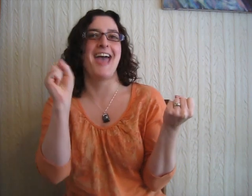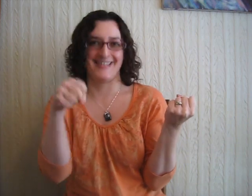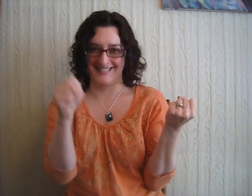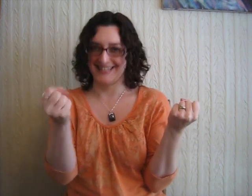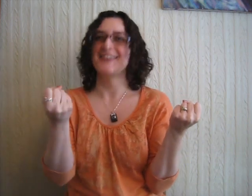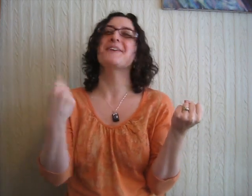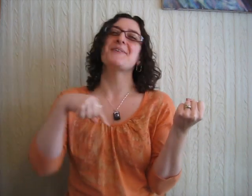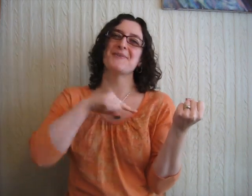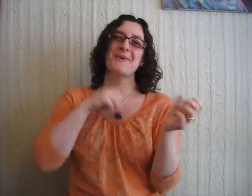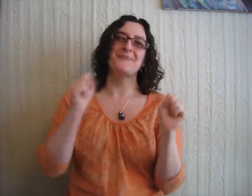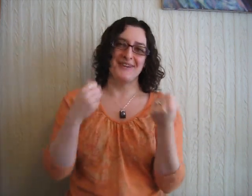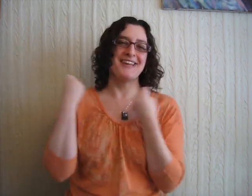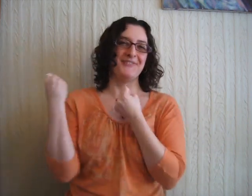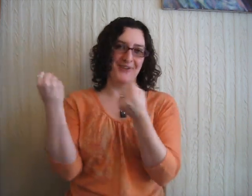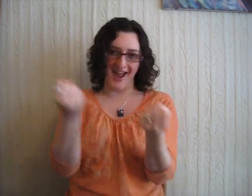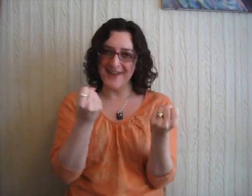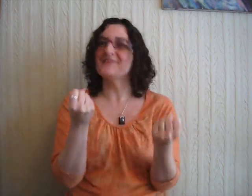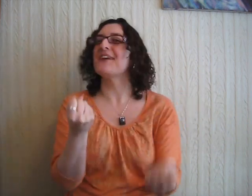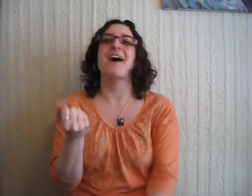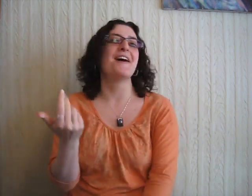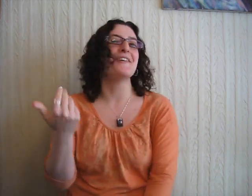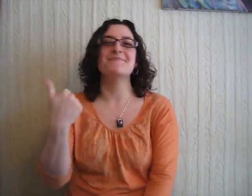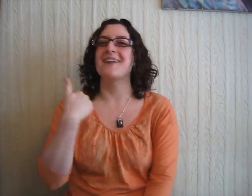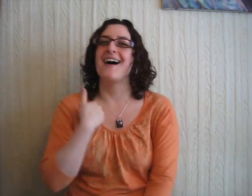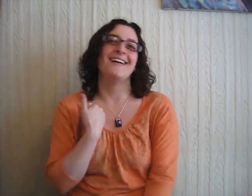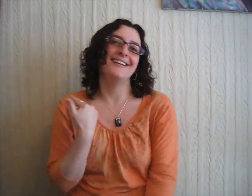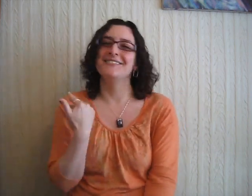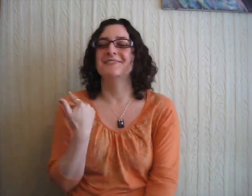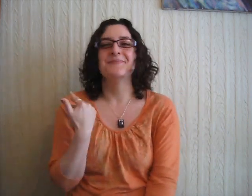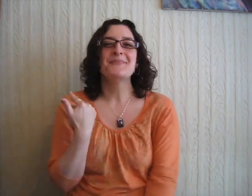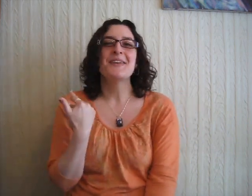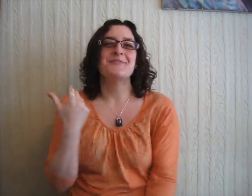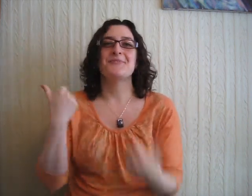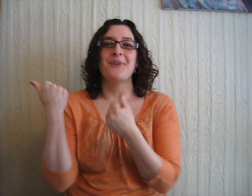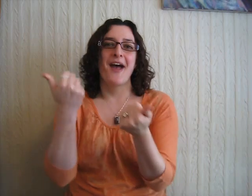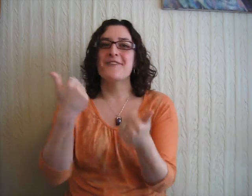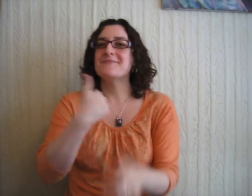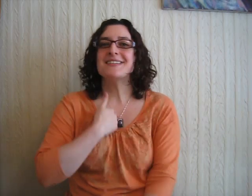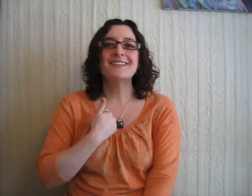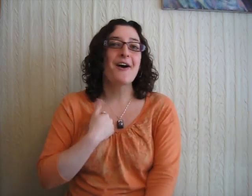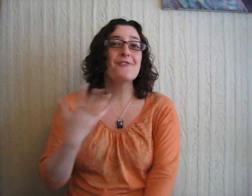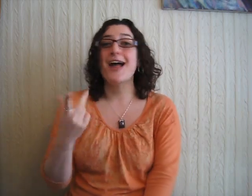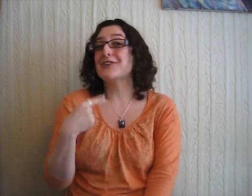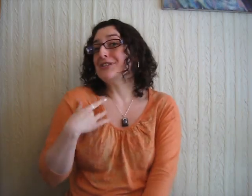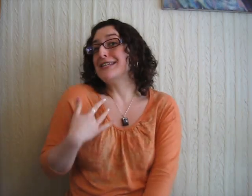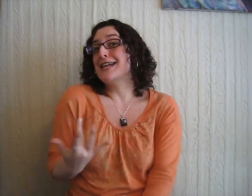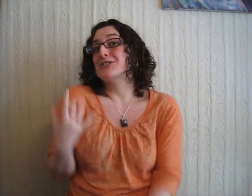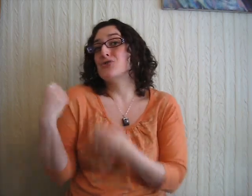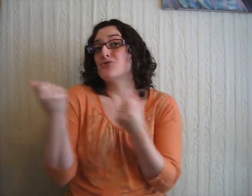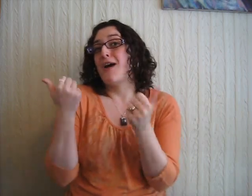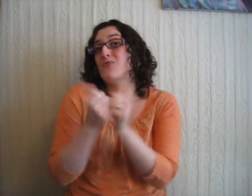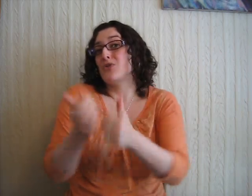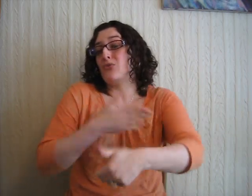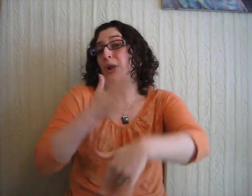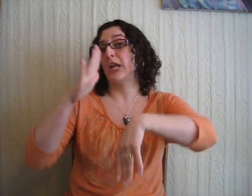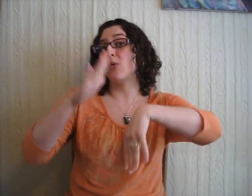Yes, we can drive, umm, I drive myself, I actually tend to drive with the radio on